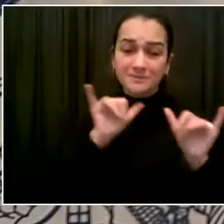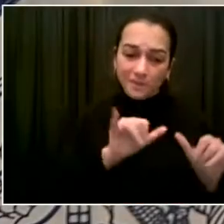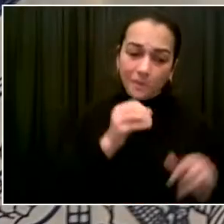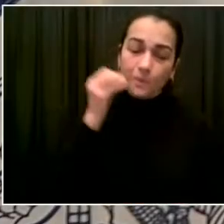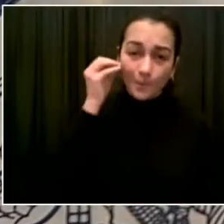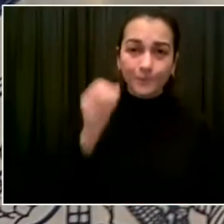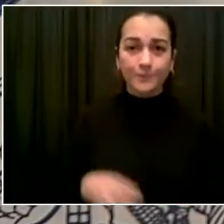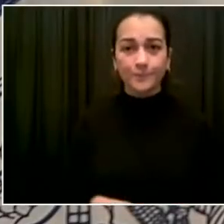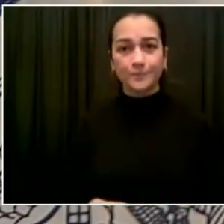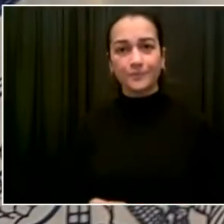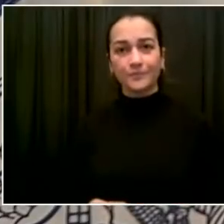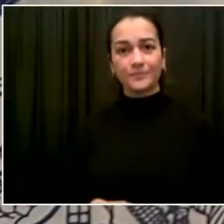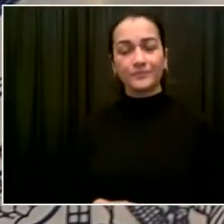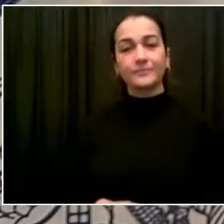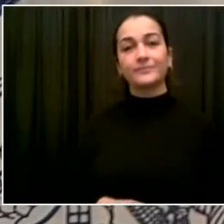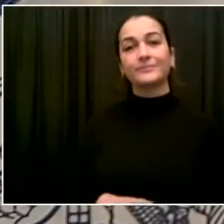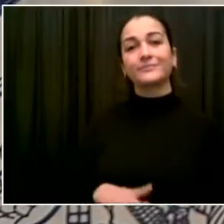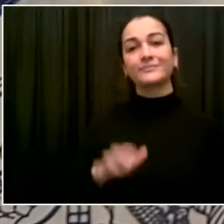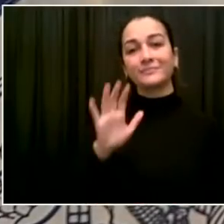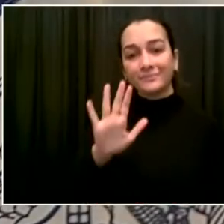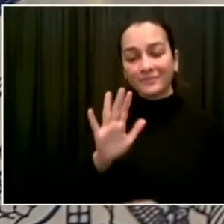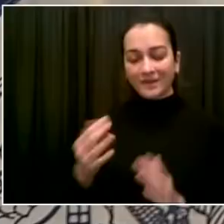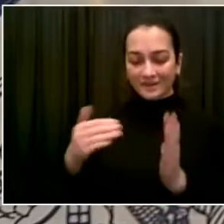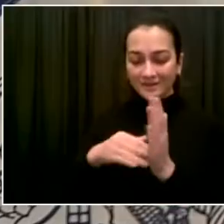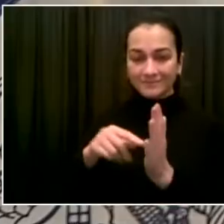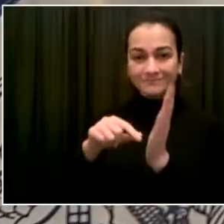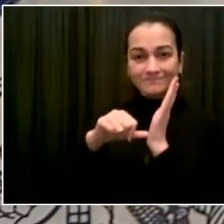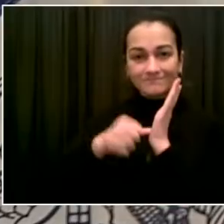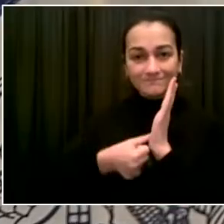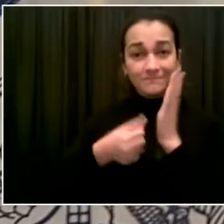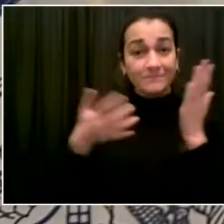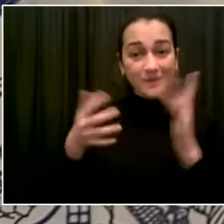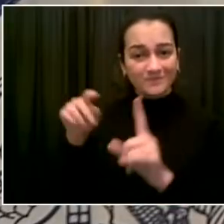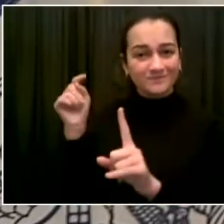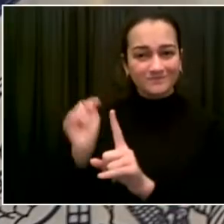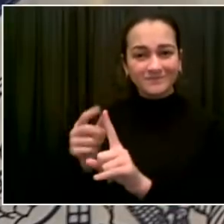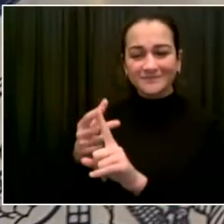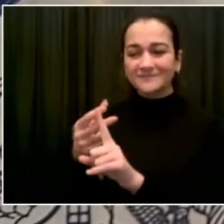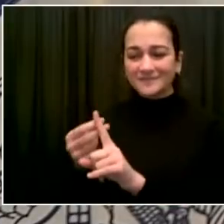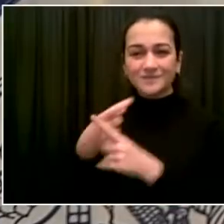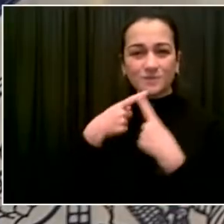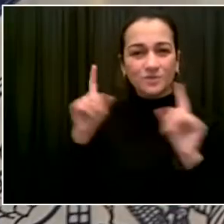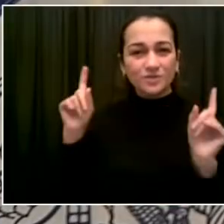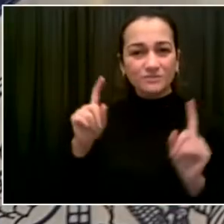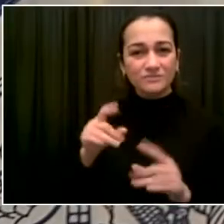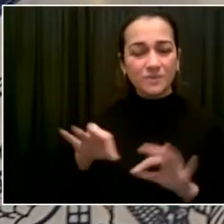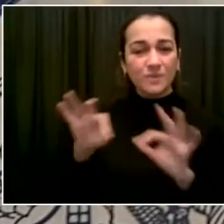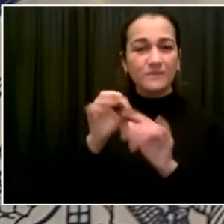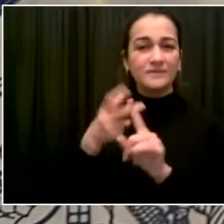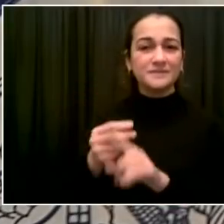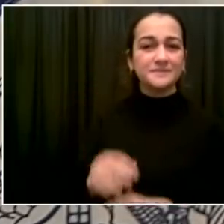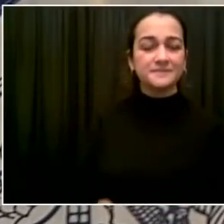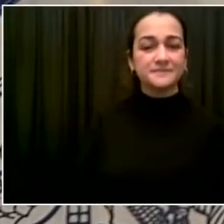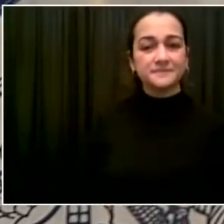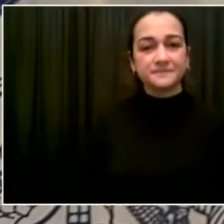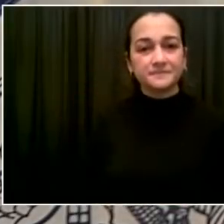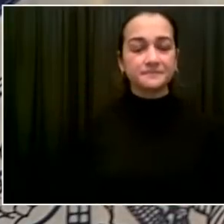RIGHT NOW, WE WANT TO KEEP THE CITY MOVING FORARWDU BT IN A SAFE MANNER, THAT MEANS THE